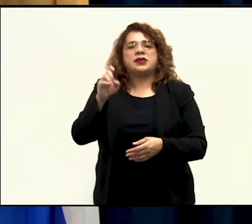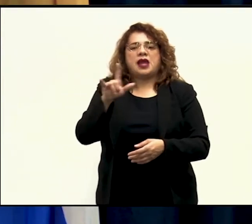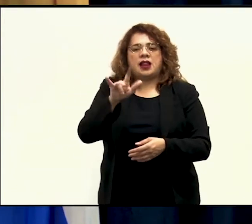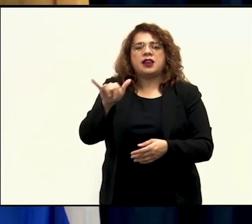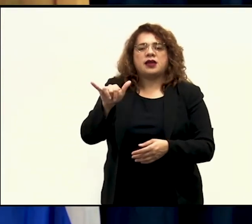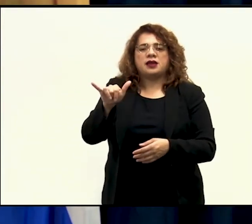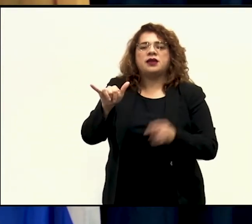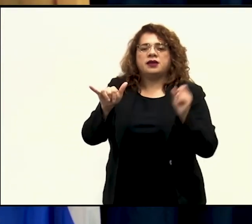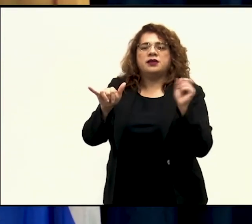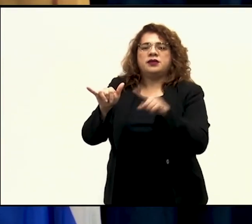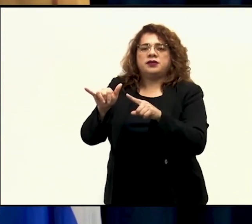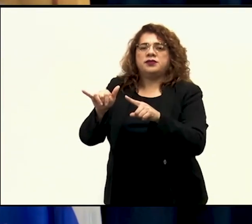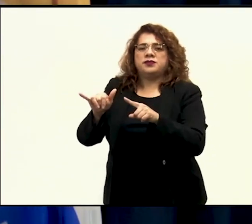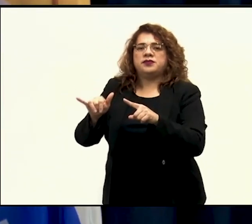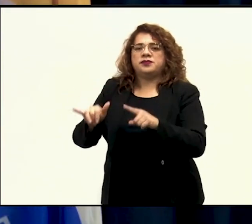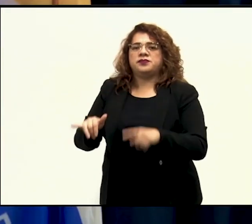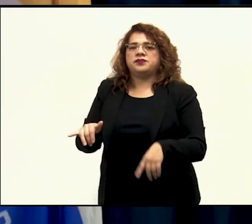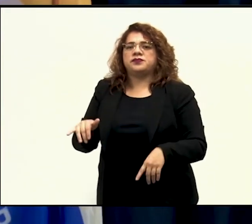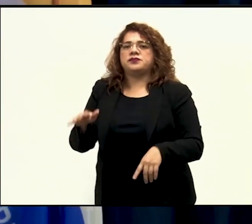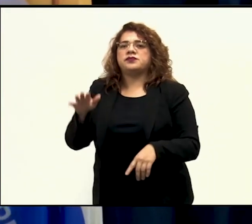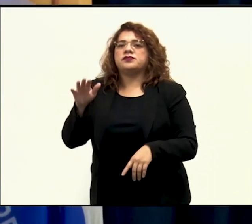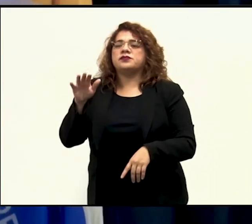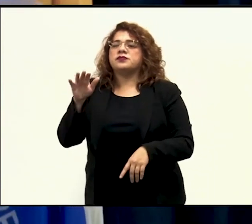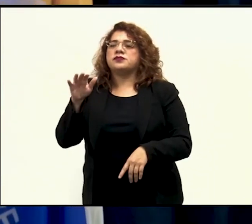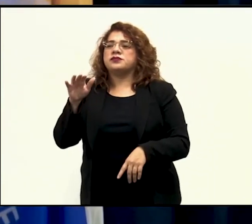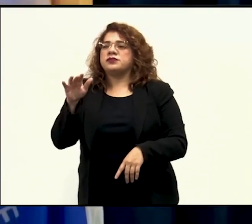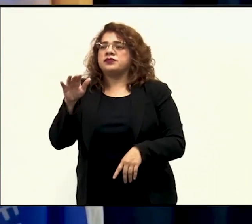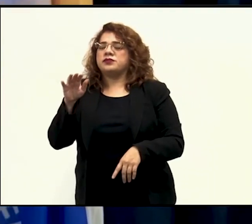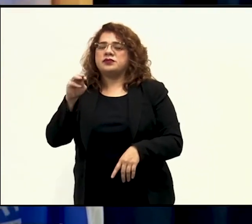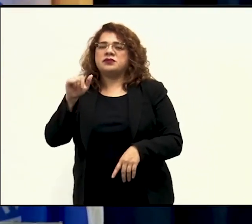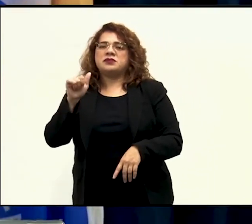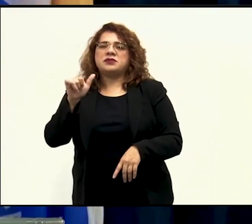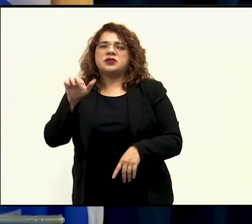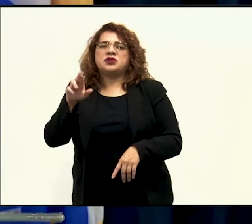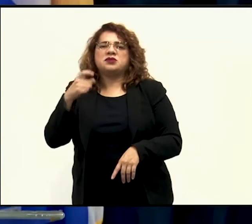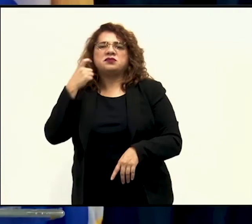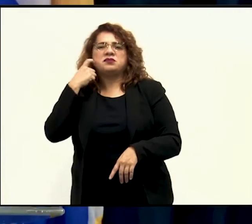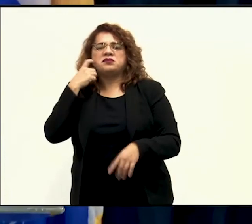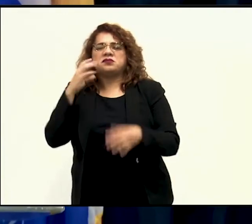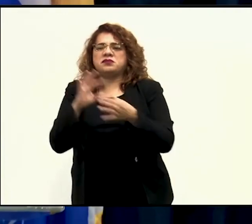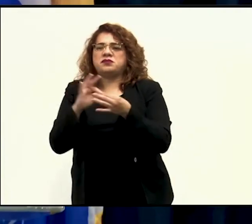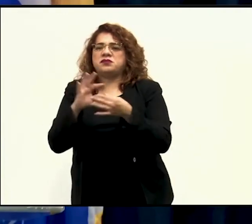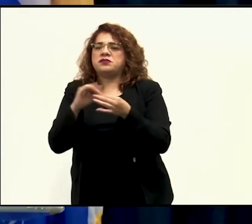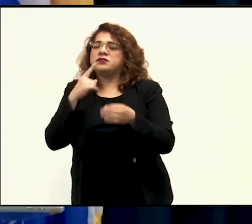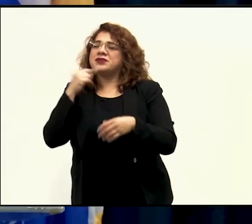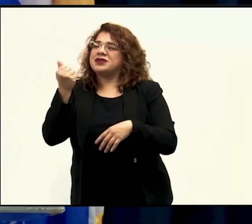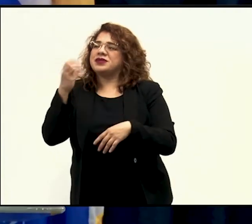I know that the mayor shared earlier the percentage of people above age, or 16 and older who have